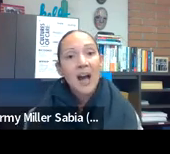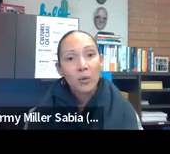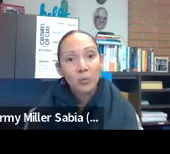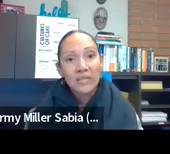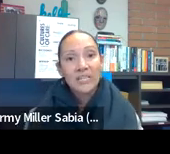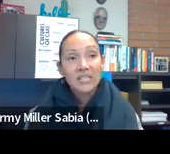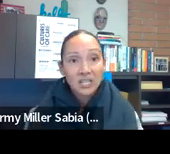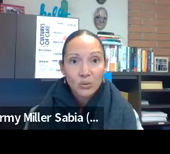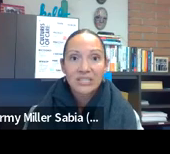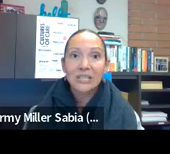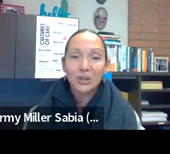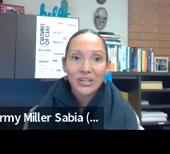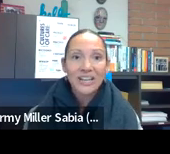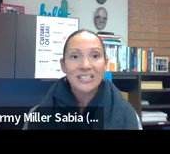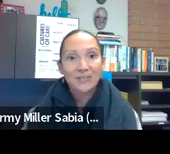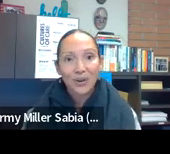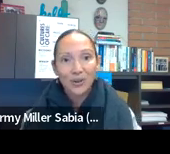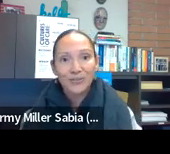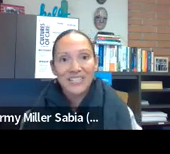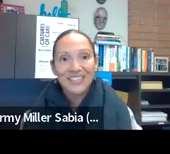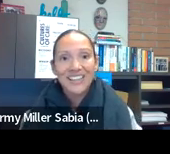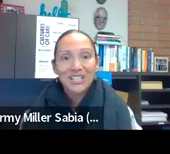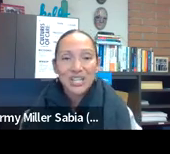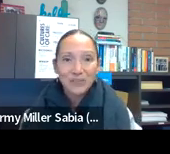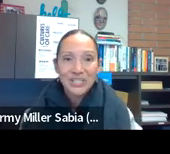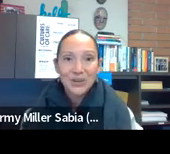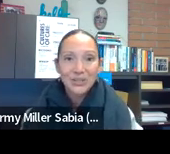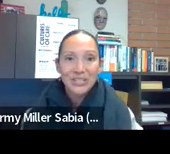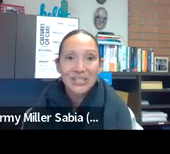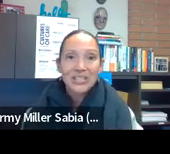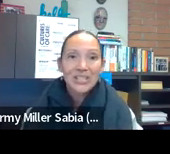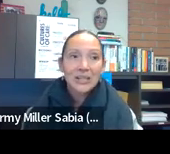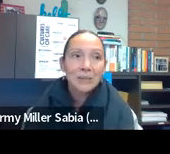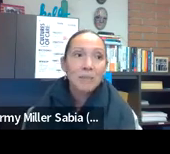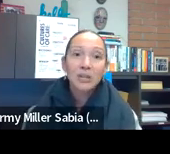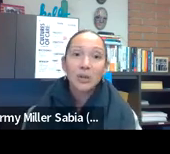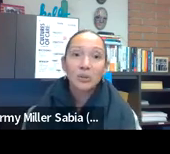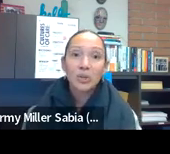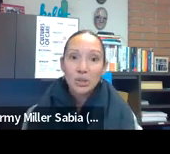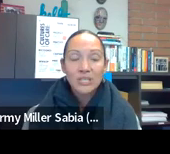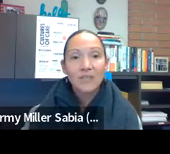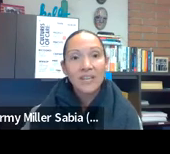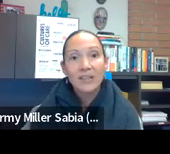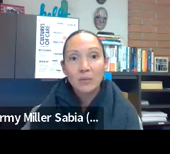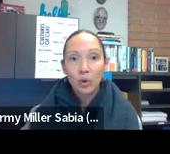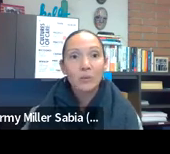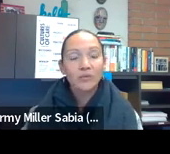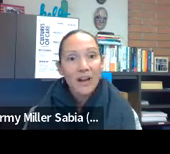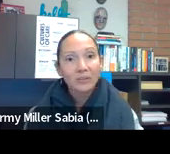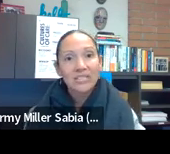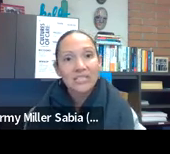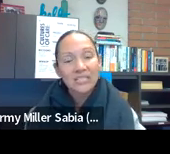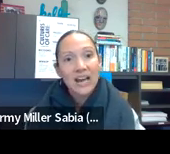How are we continuously learning as it evolves and shifts, you know, to to make good use of it, and then working with faculty and staff on